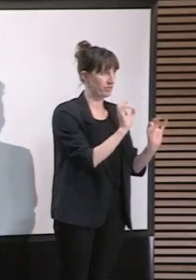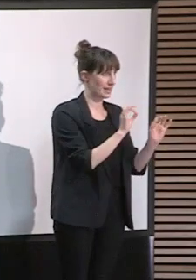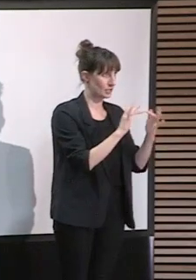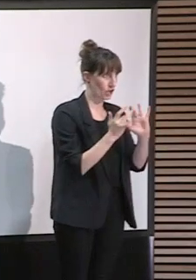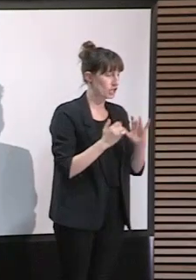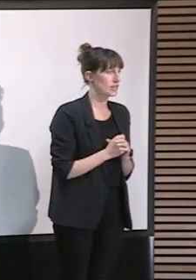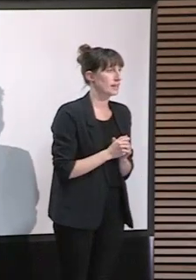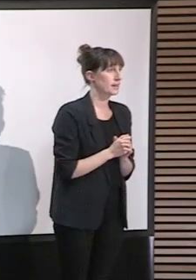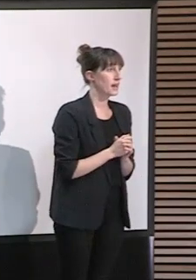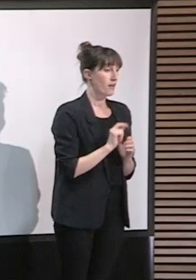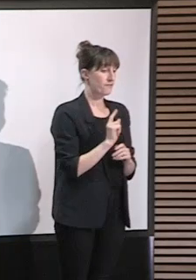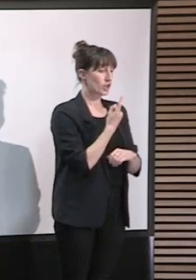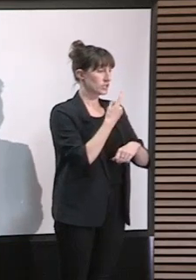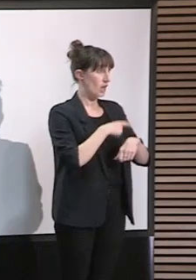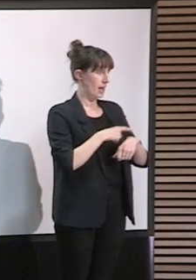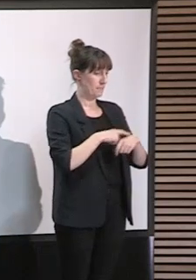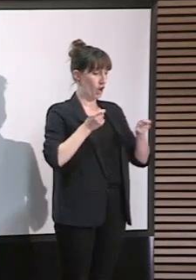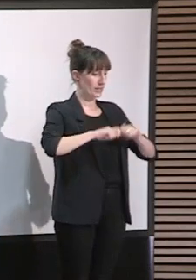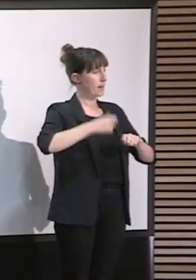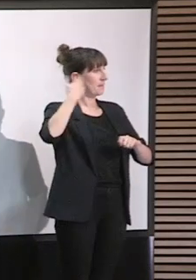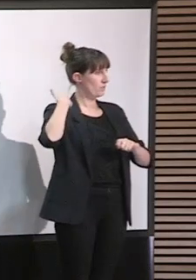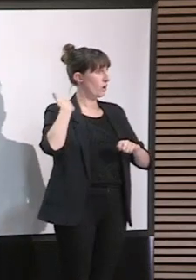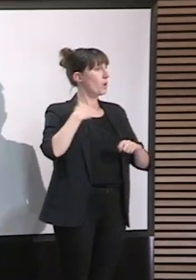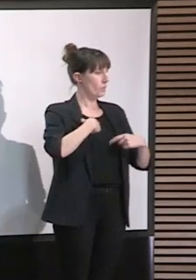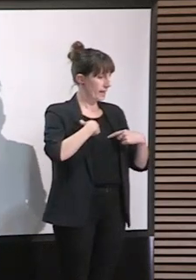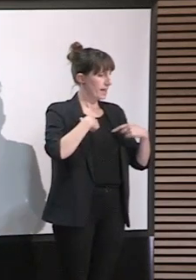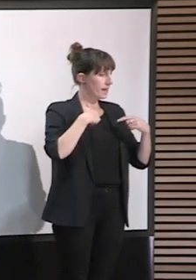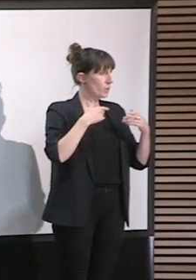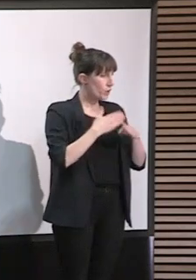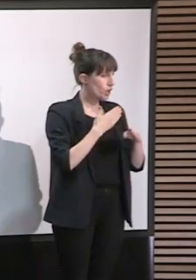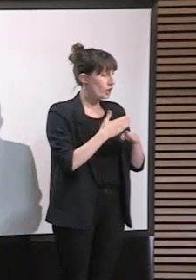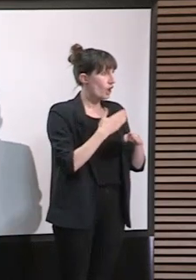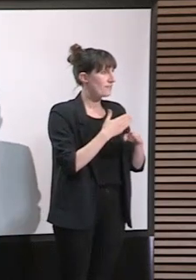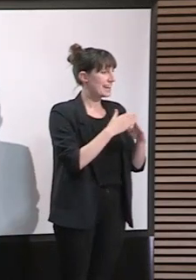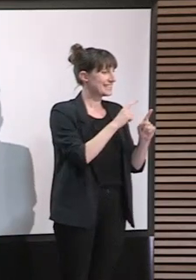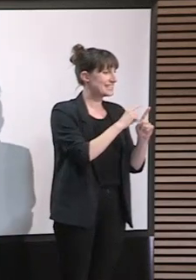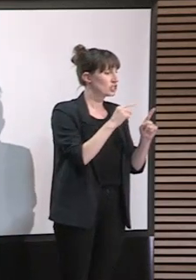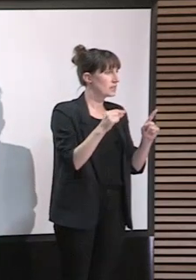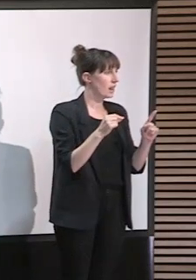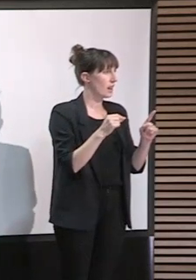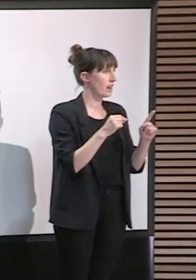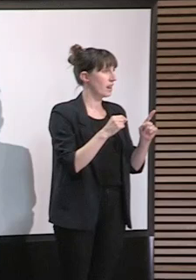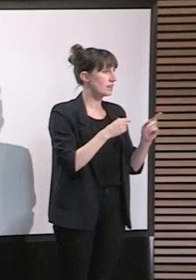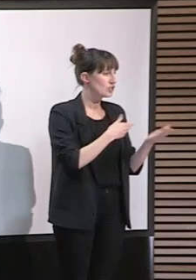next week to get those hard packs of material to those who